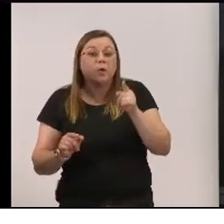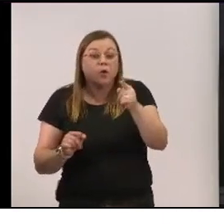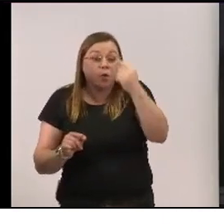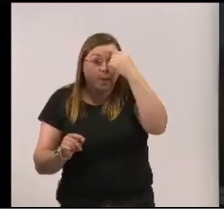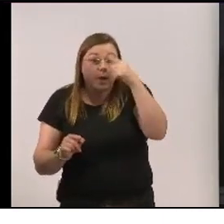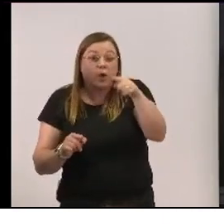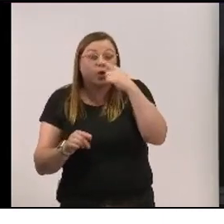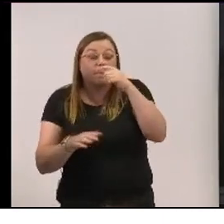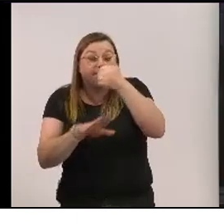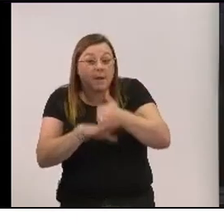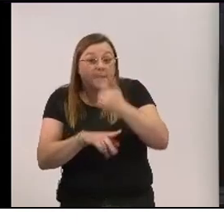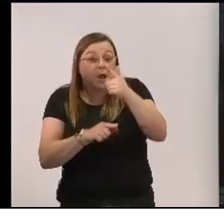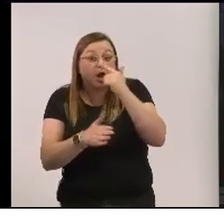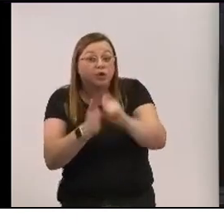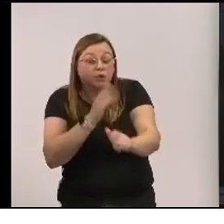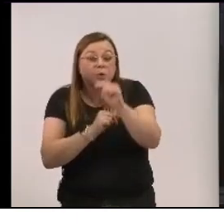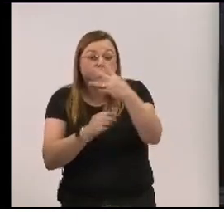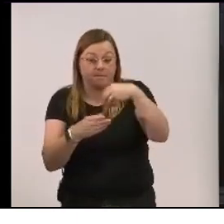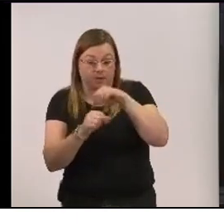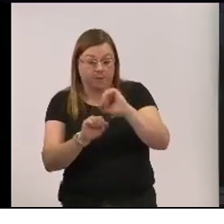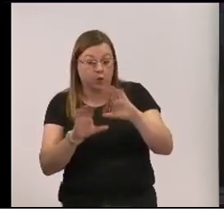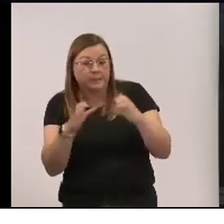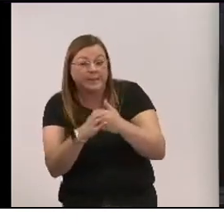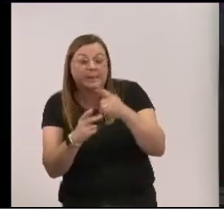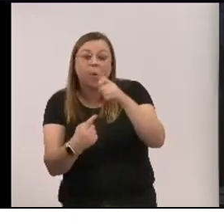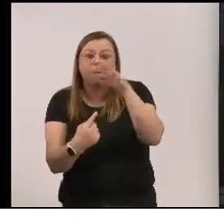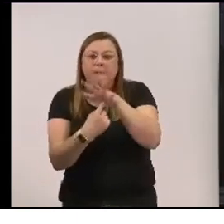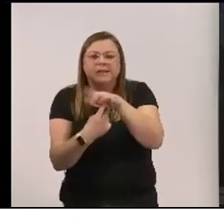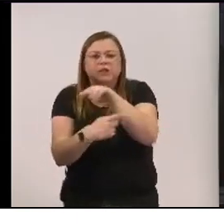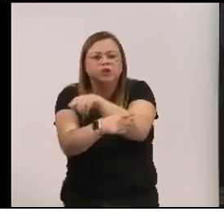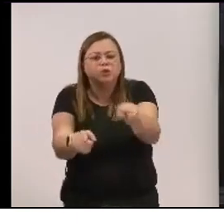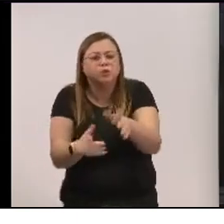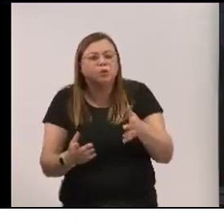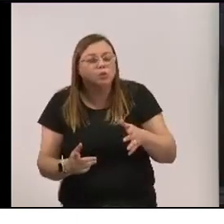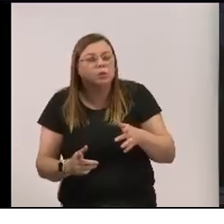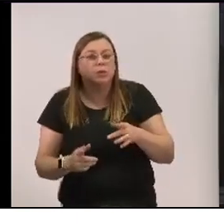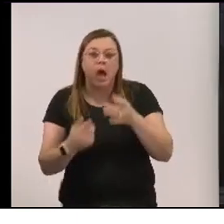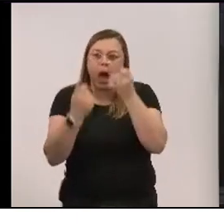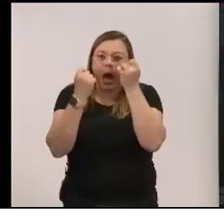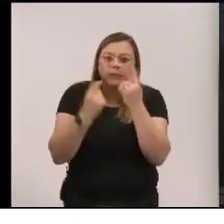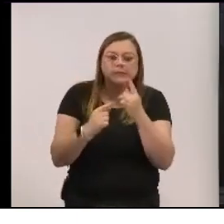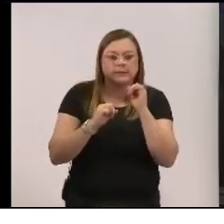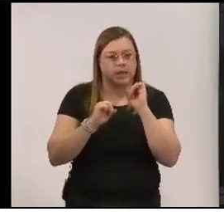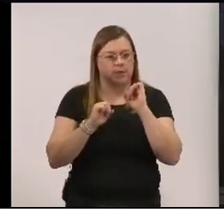you could do in your team? What matters to you? Understanding the role that that person